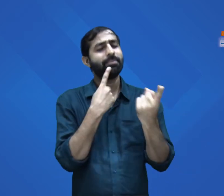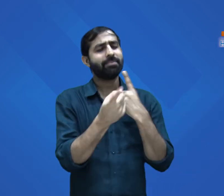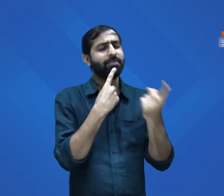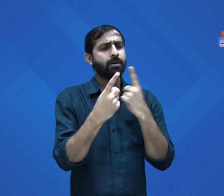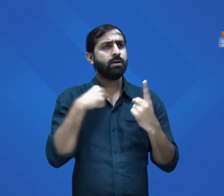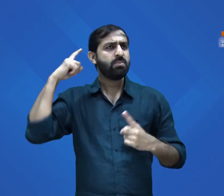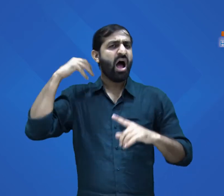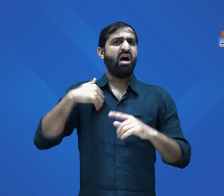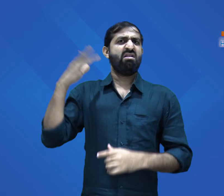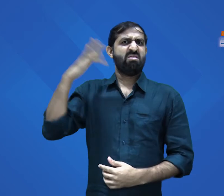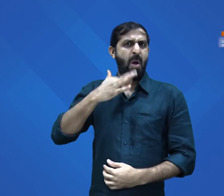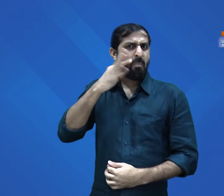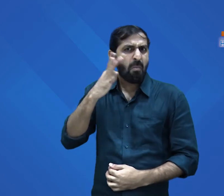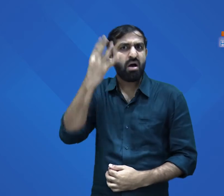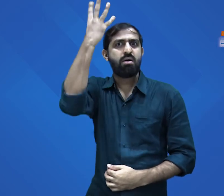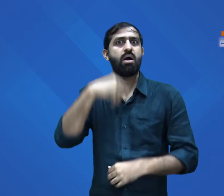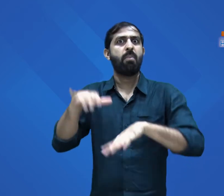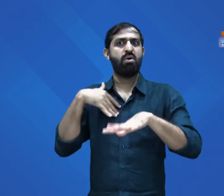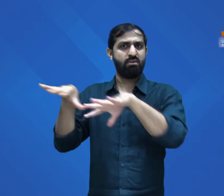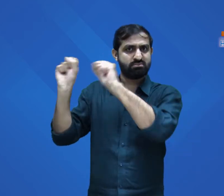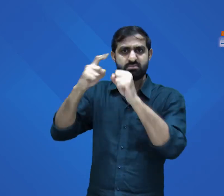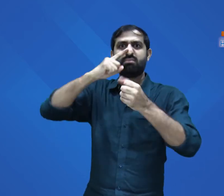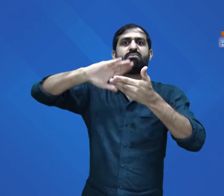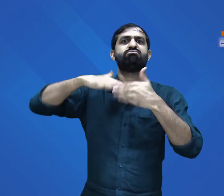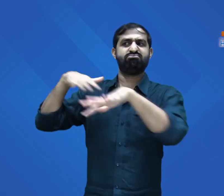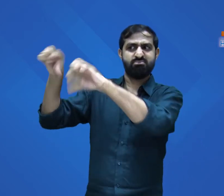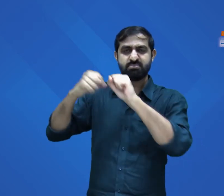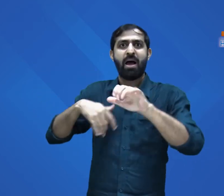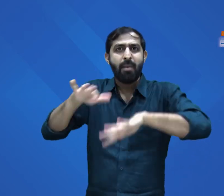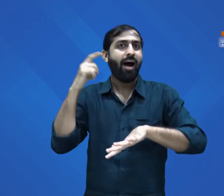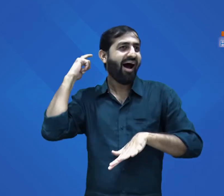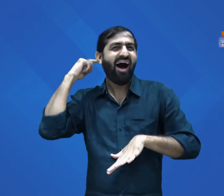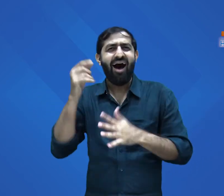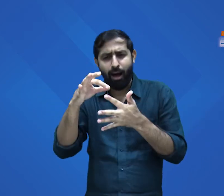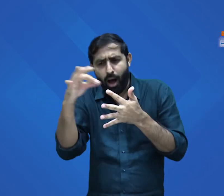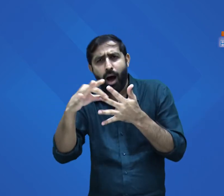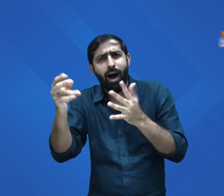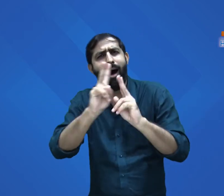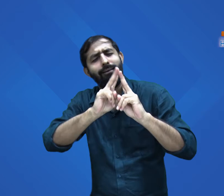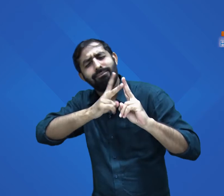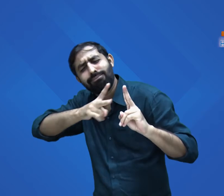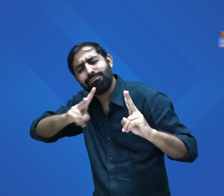thoughts come quickly one after the other. They may be about one subject or many different unrelated things.